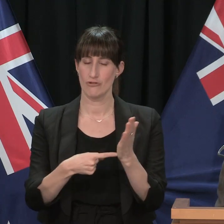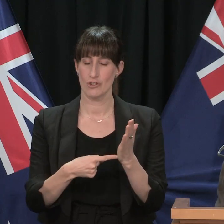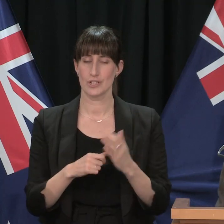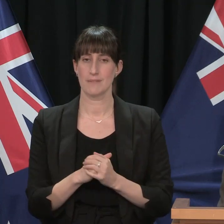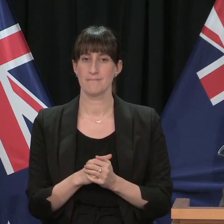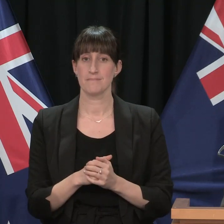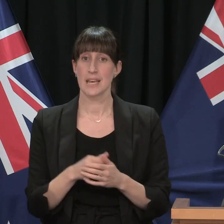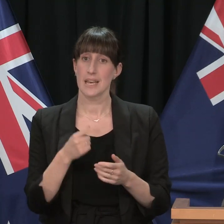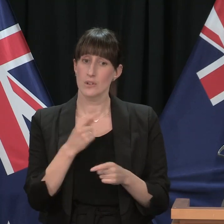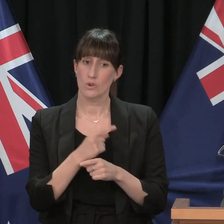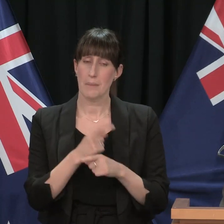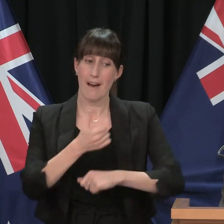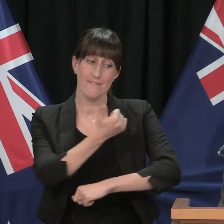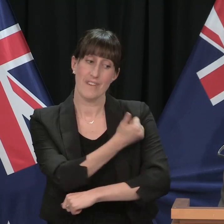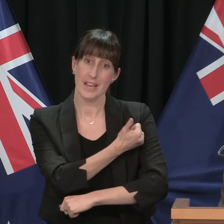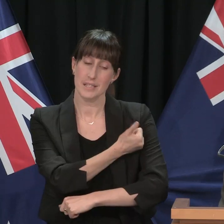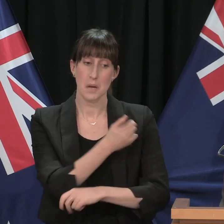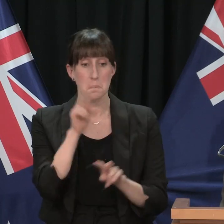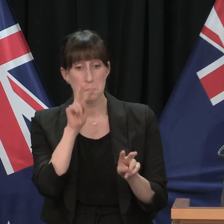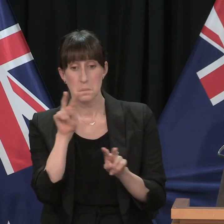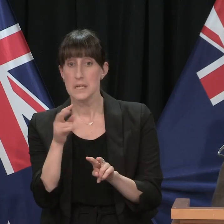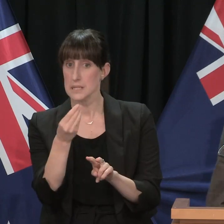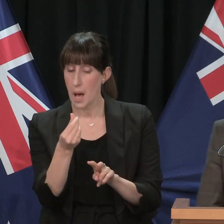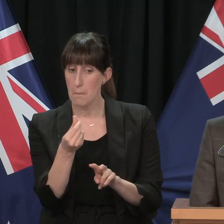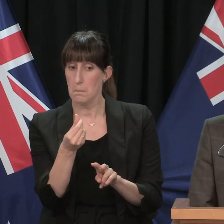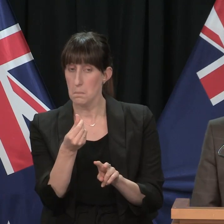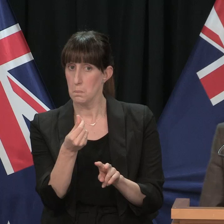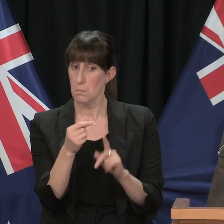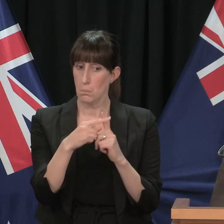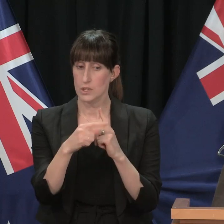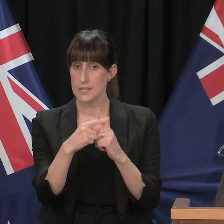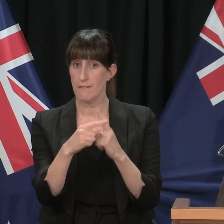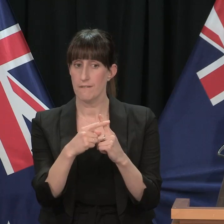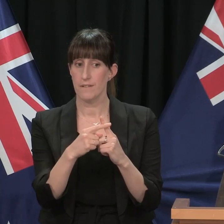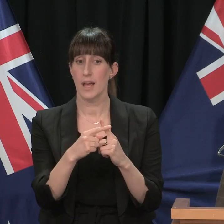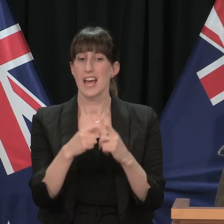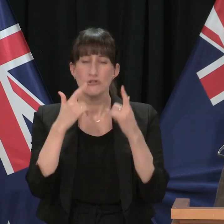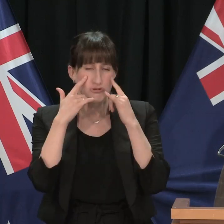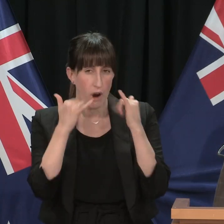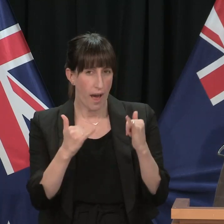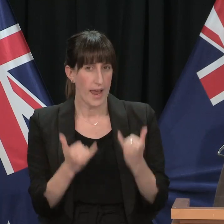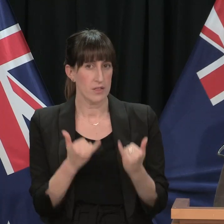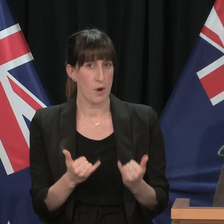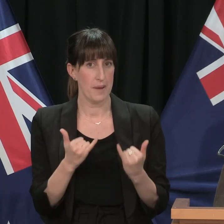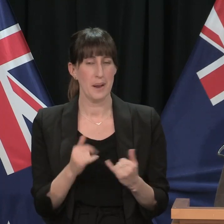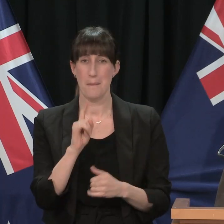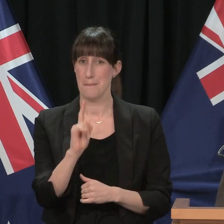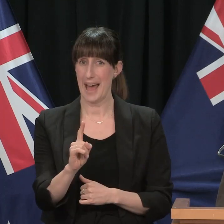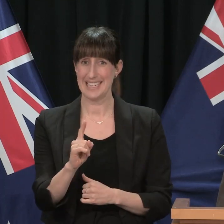morning the WHO Director-General Dr Tedros, emphasising that while a number of vaccines are looking